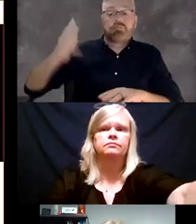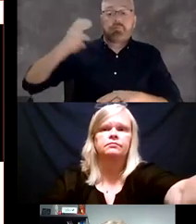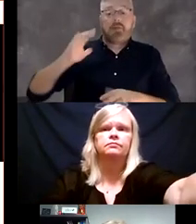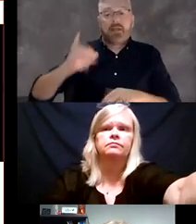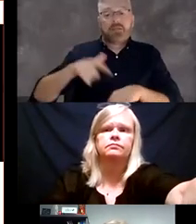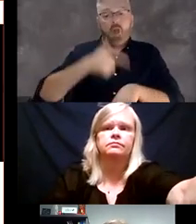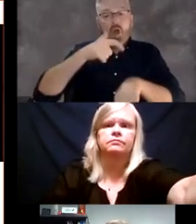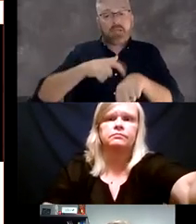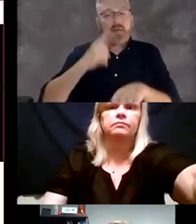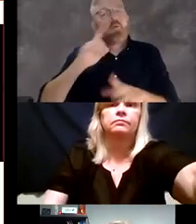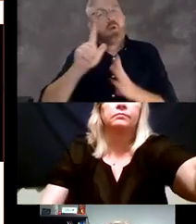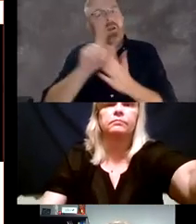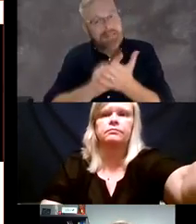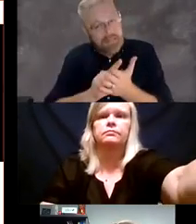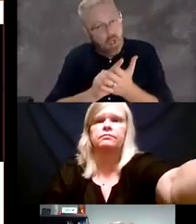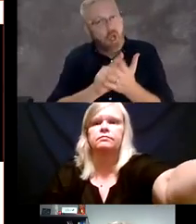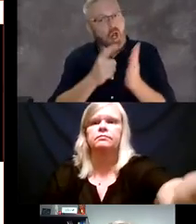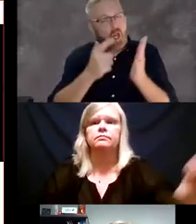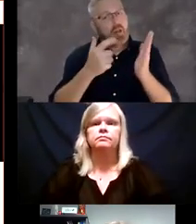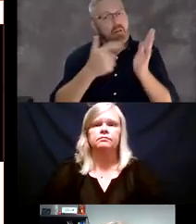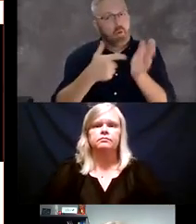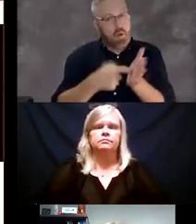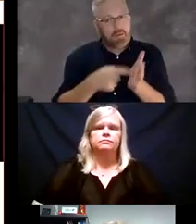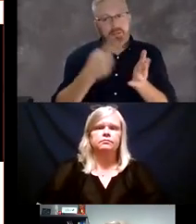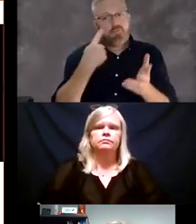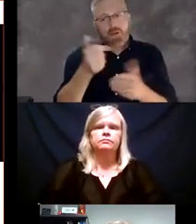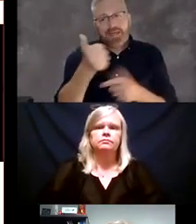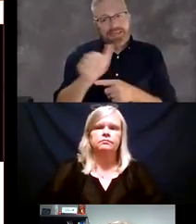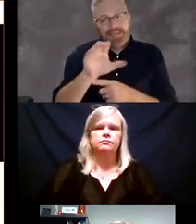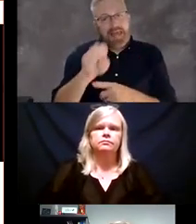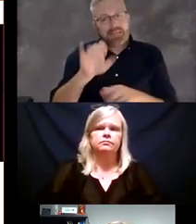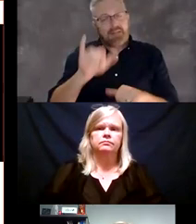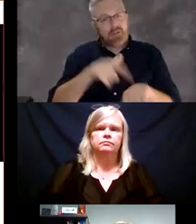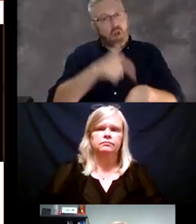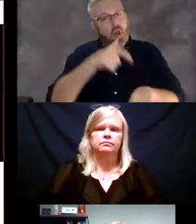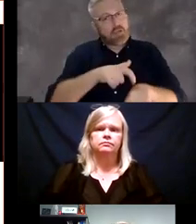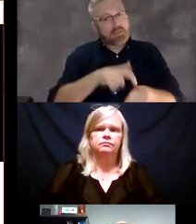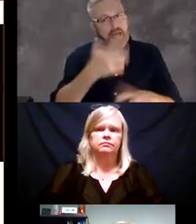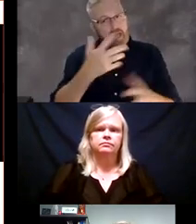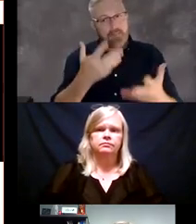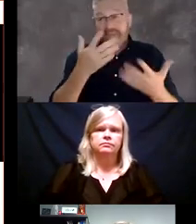WORLD TO BRING A CASE, ANY CASE. YOU KNOW, EVEN MURDER.